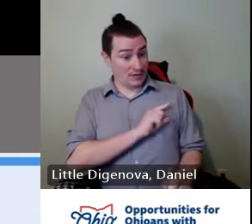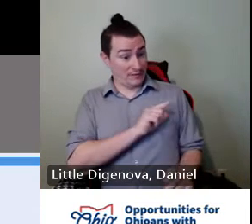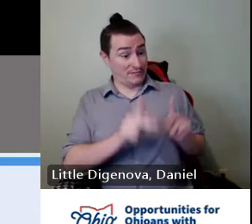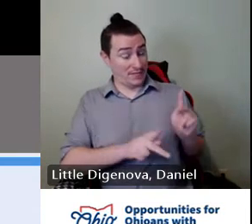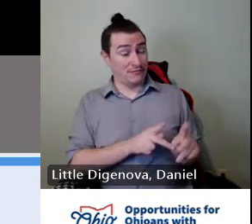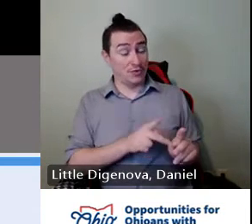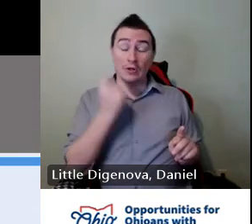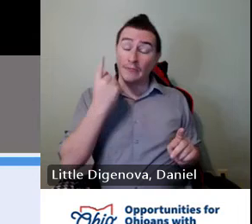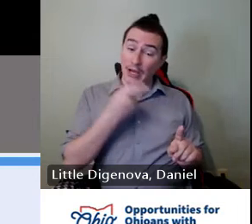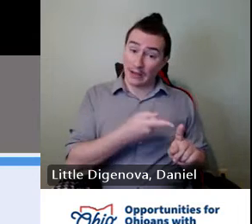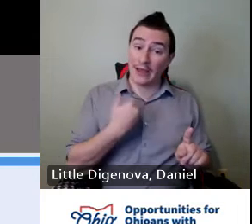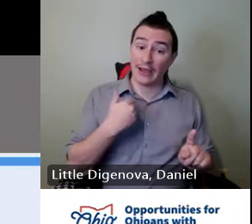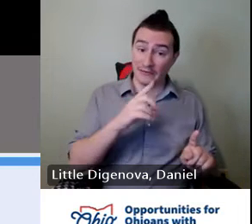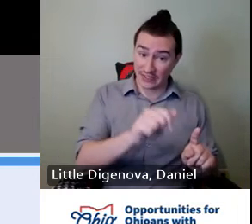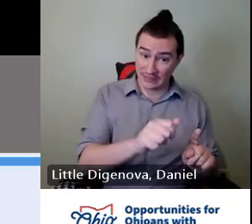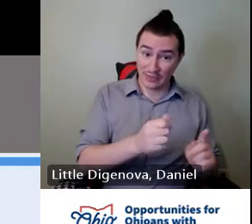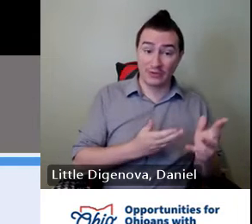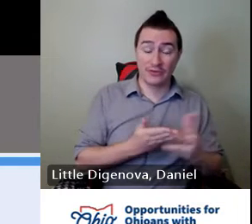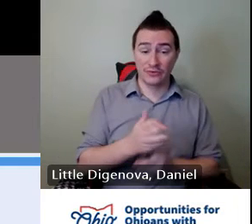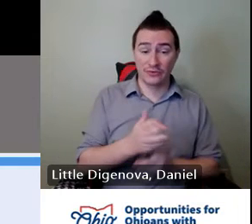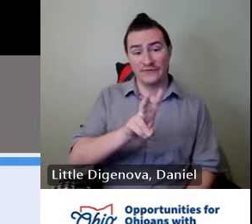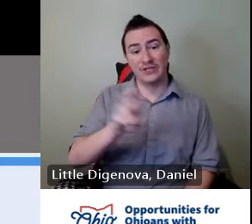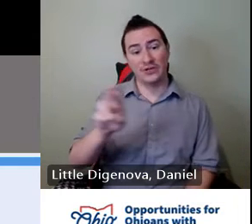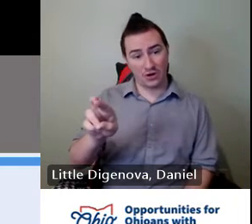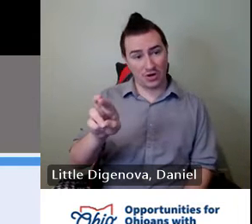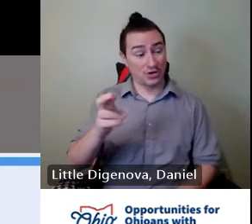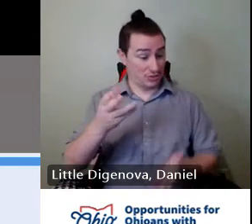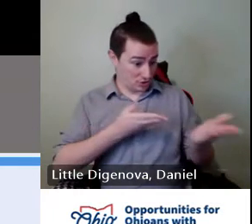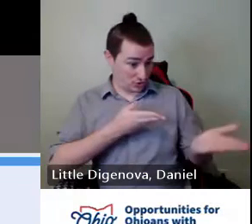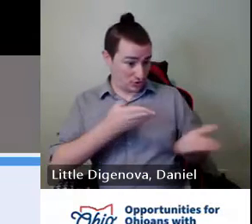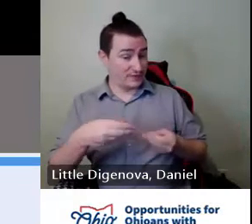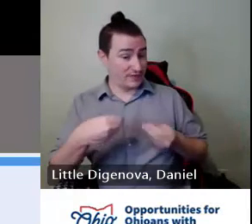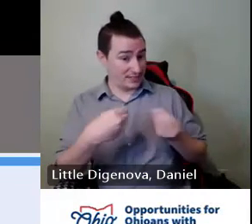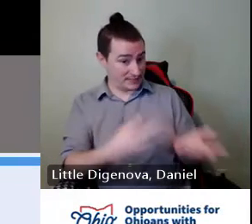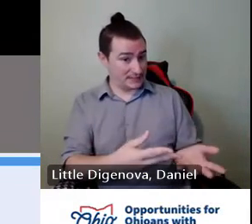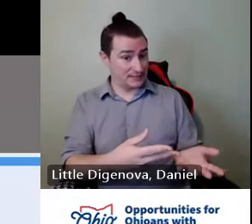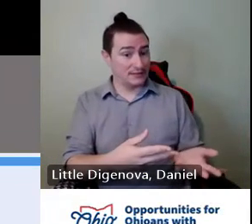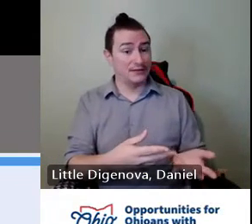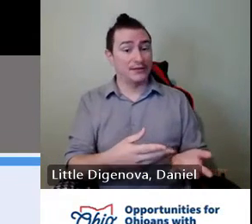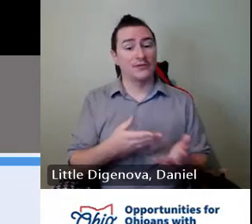served through vocational rehabilitation programs provided by agencies like OOD.